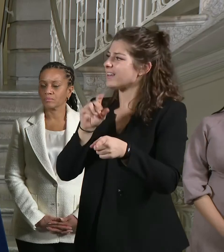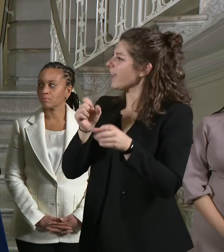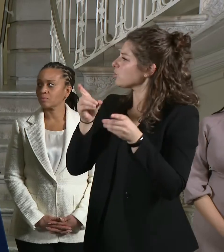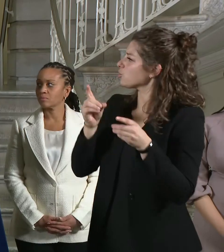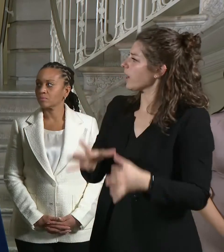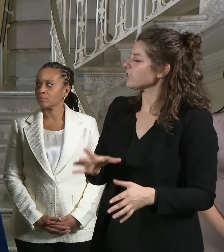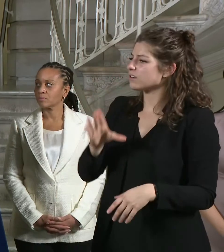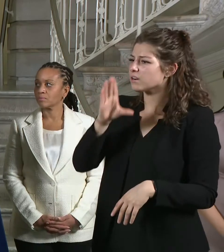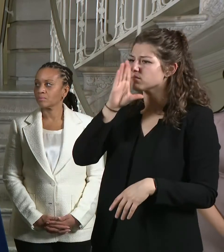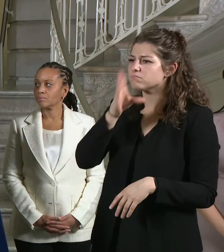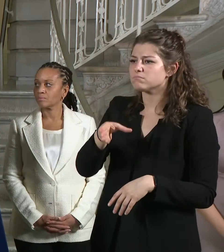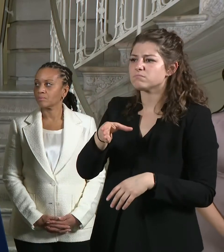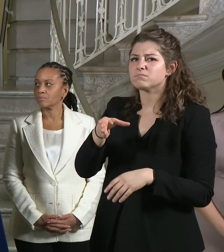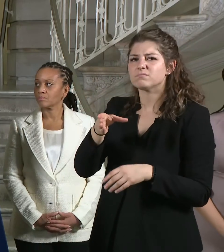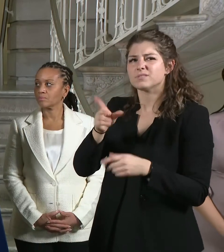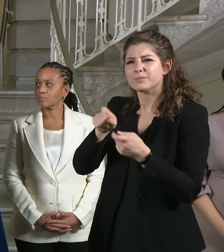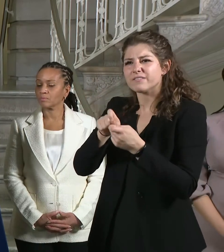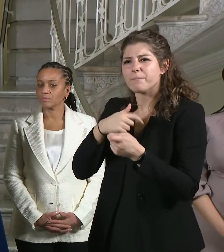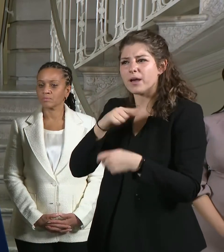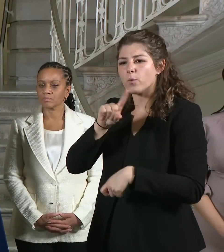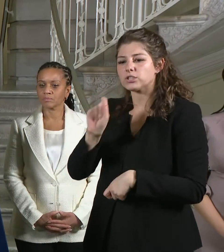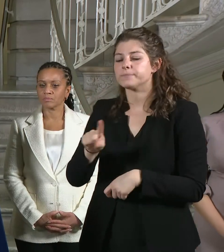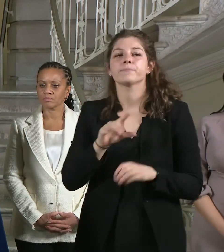USE WHATEVER DOLLAR I NEED TO KEEP THE CITY